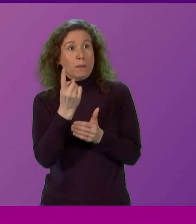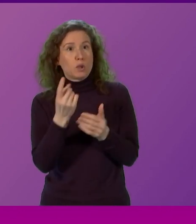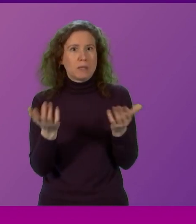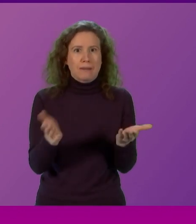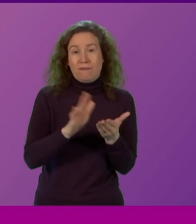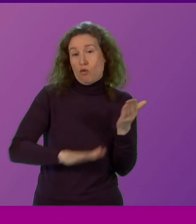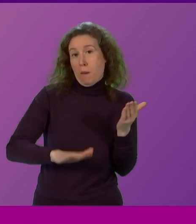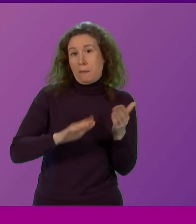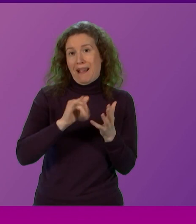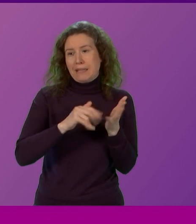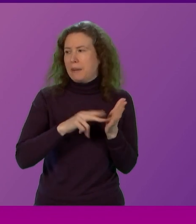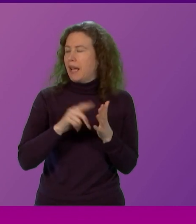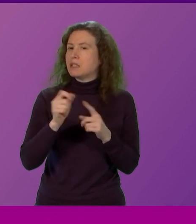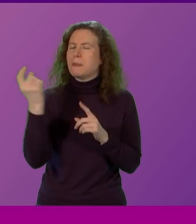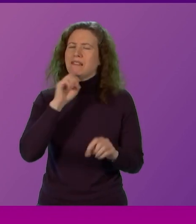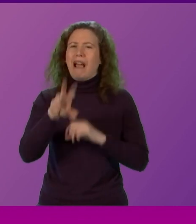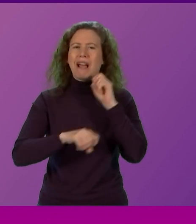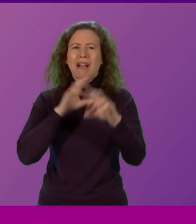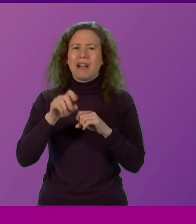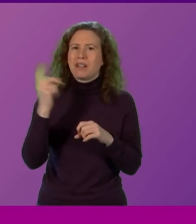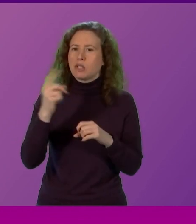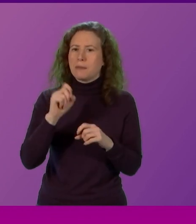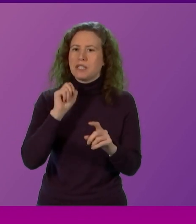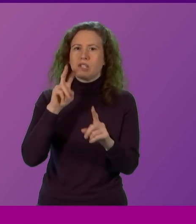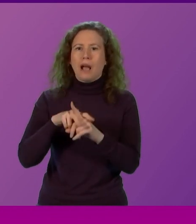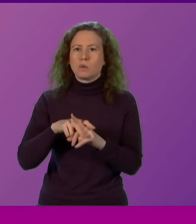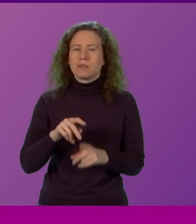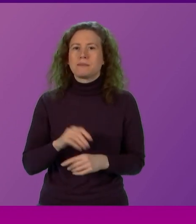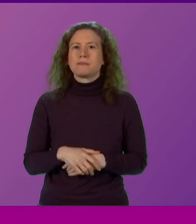Fuck’s sake.